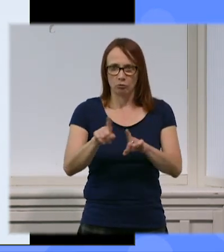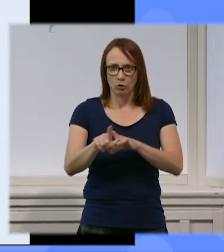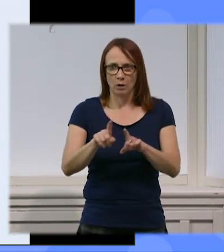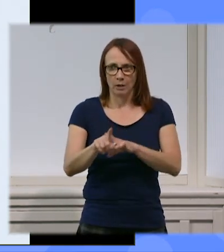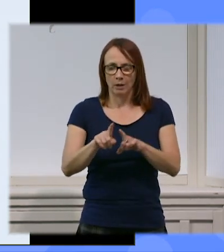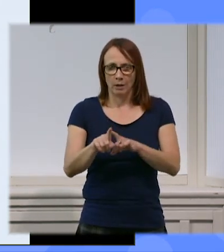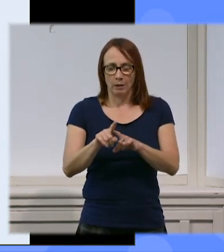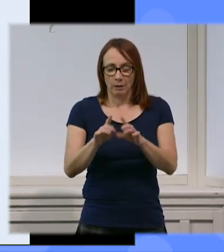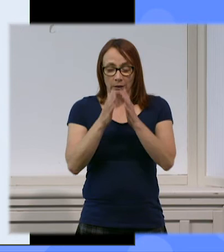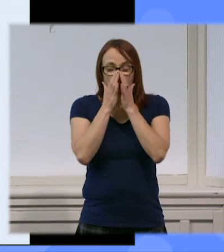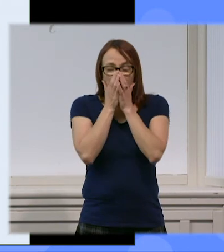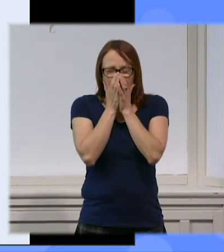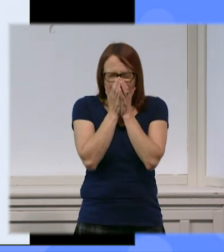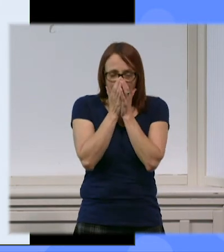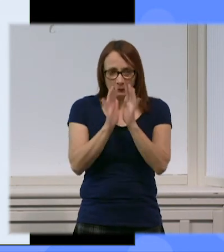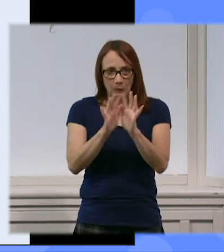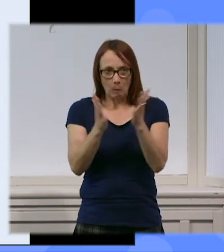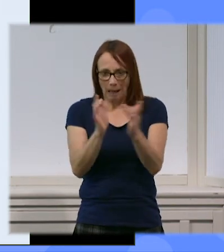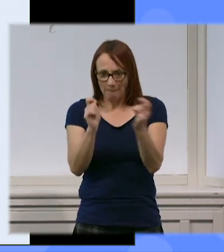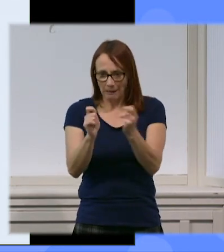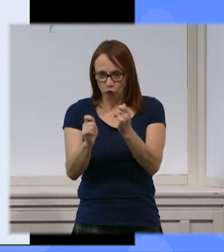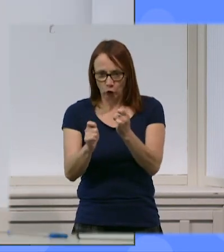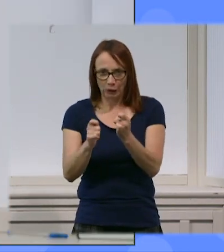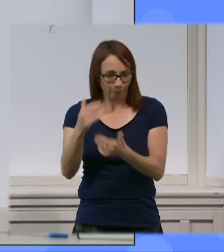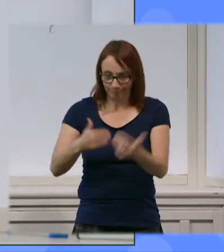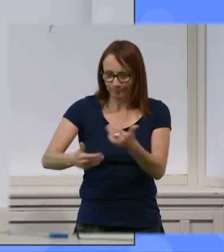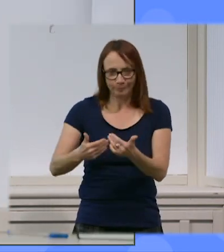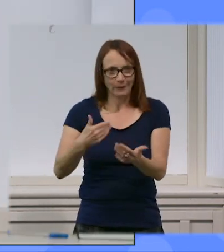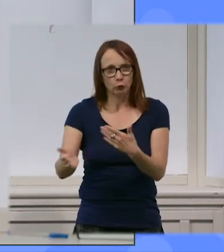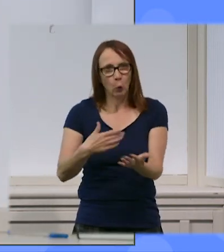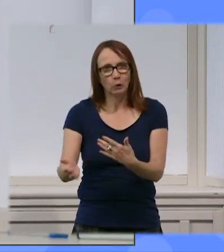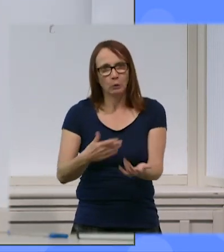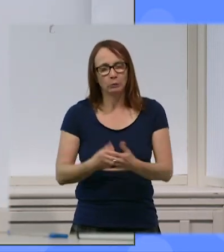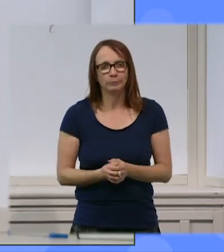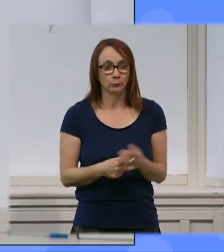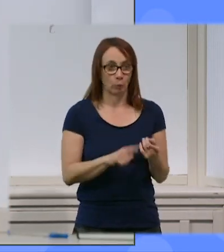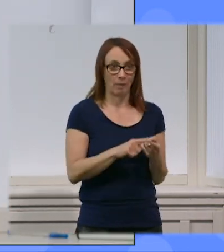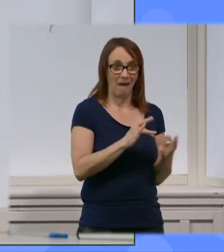climate change so what about the second pillar economic sustainability this is